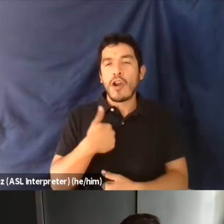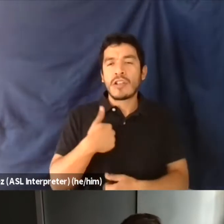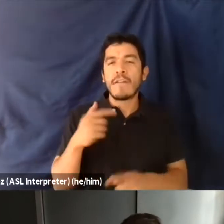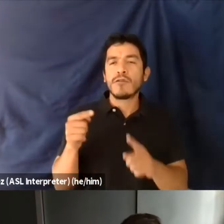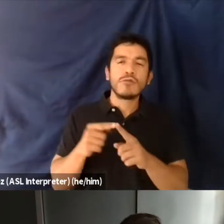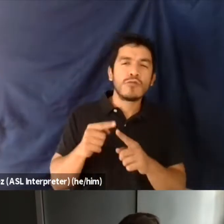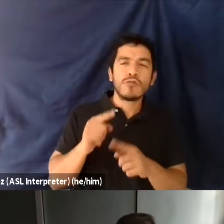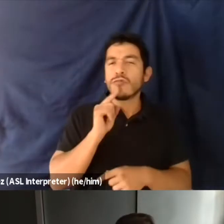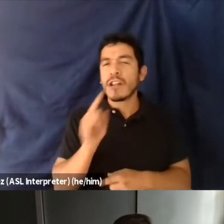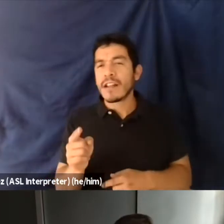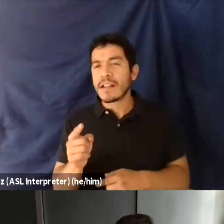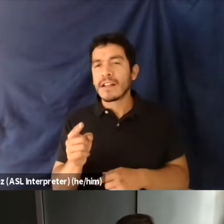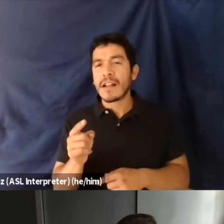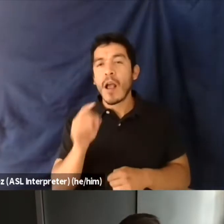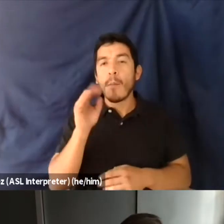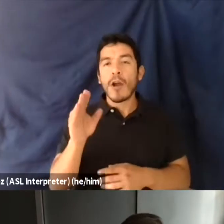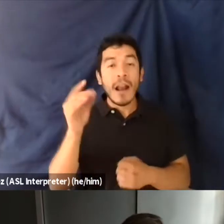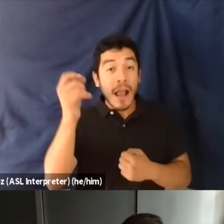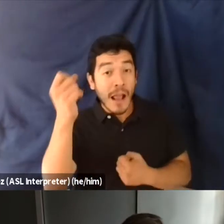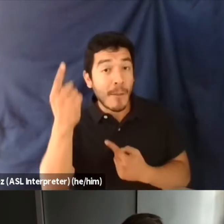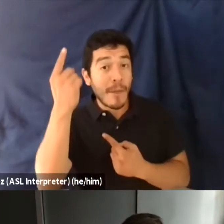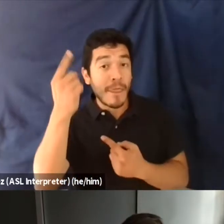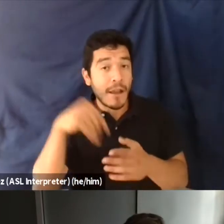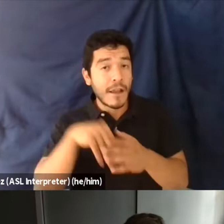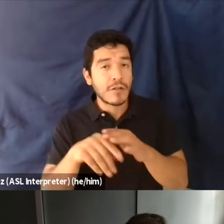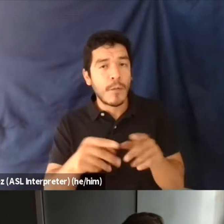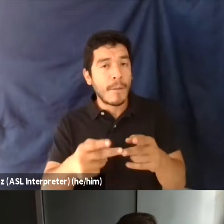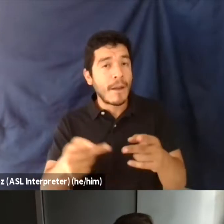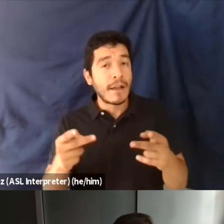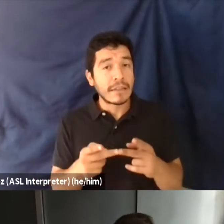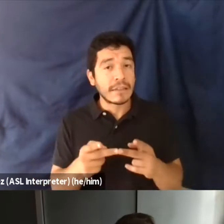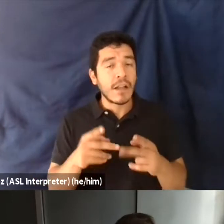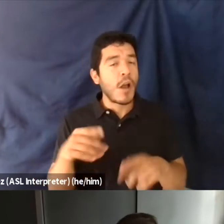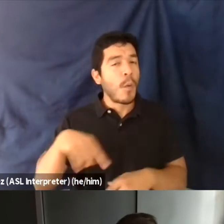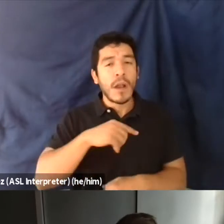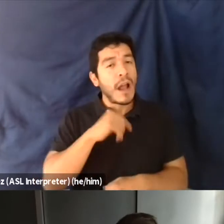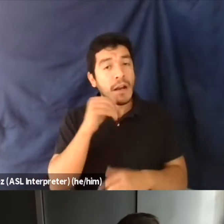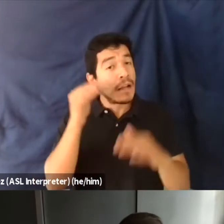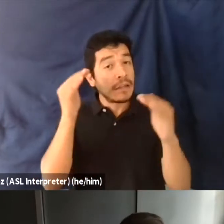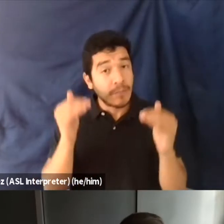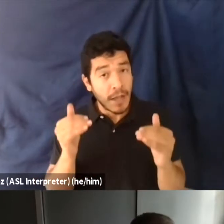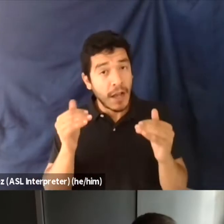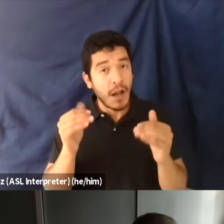you know, put empathy into places that we maybe didn't expect to, or to carve for, you know,